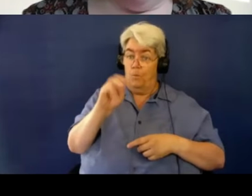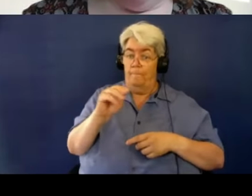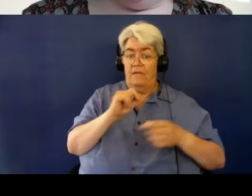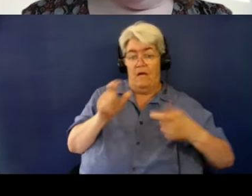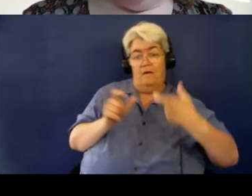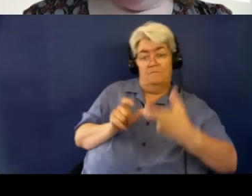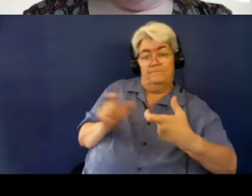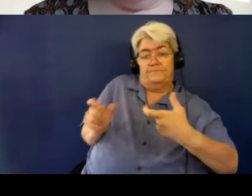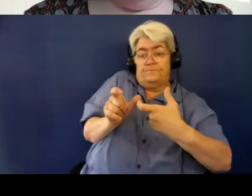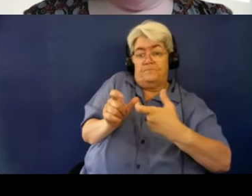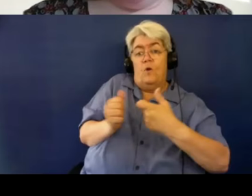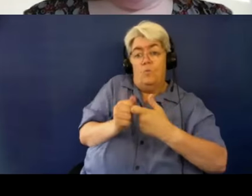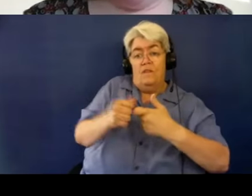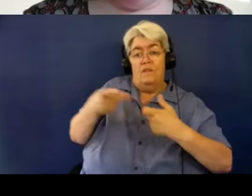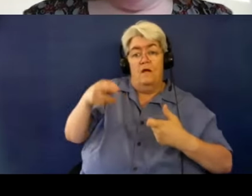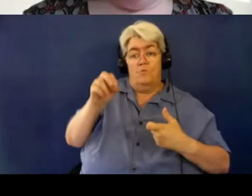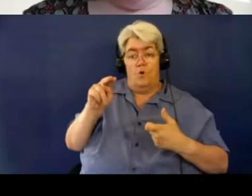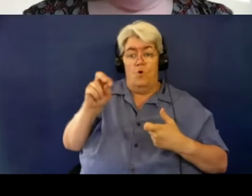You can also encourage others to do the same.